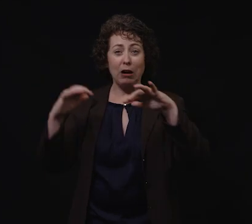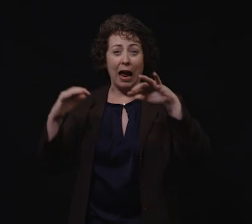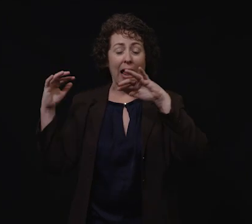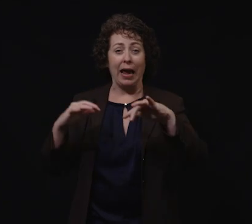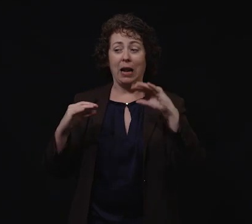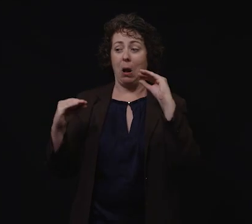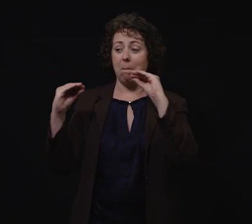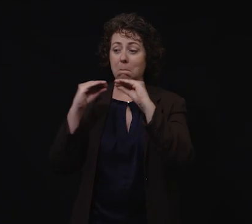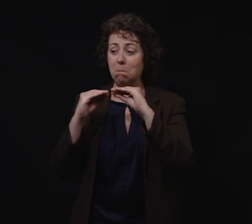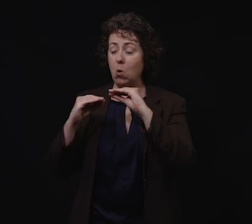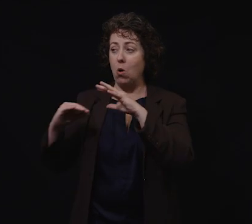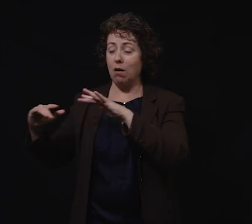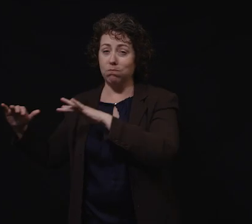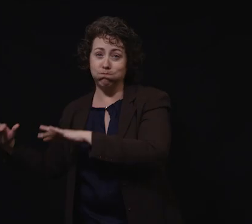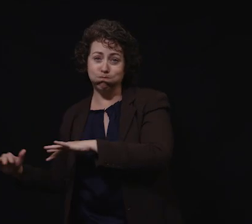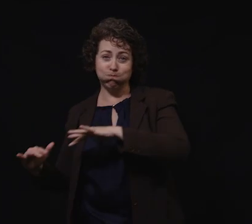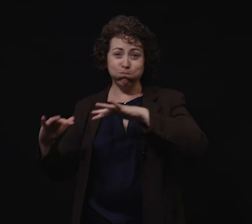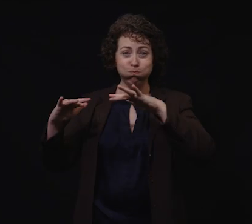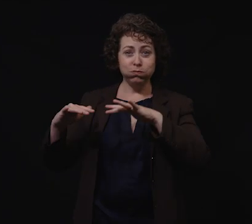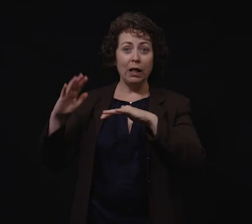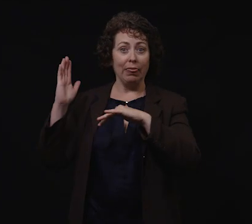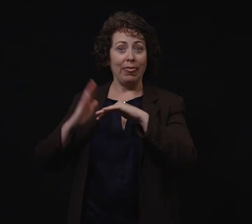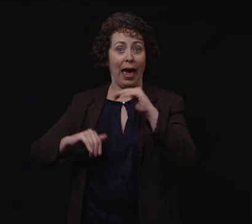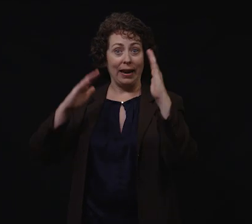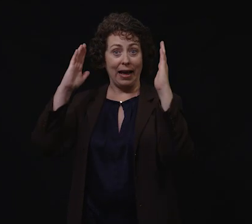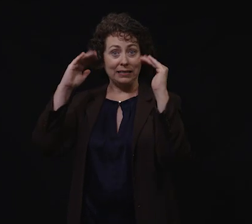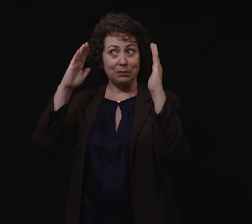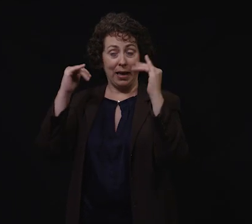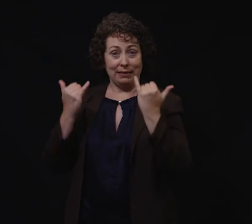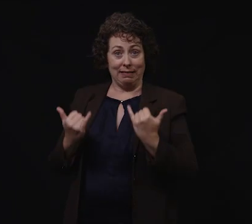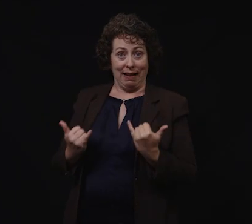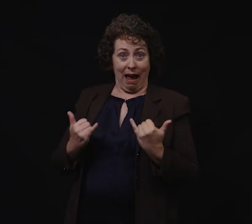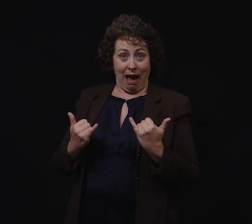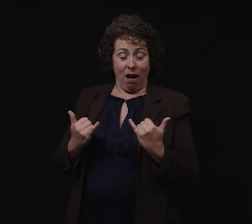greater surge than Its currently being predicted